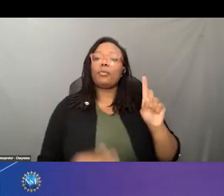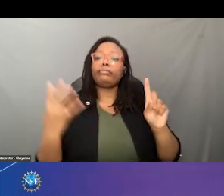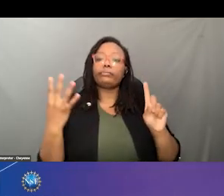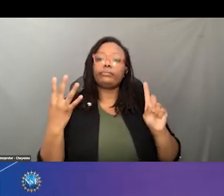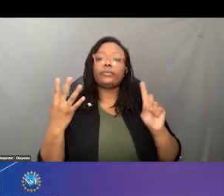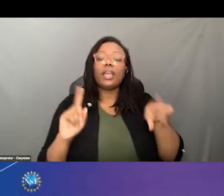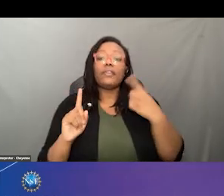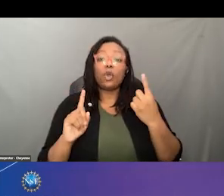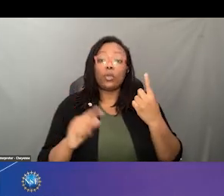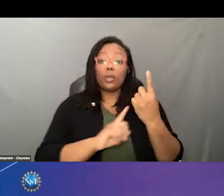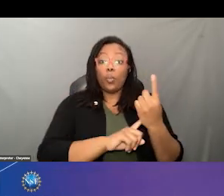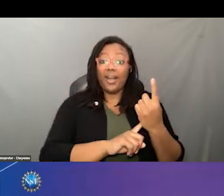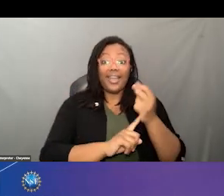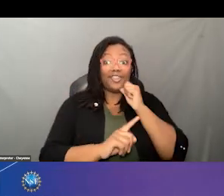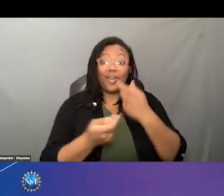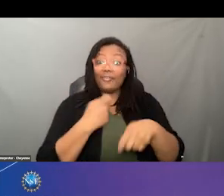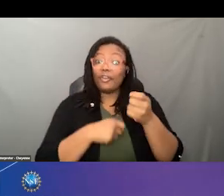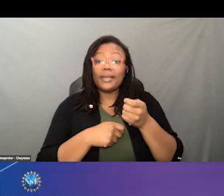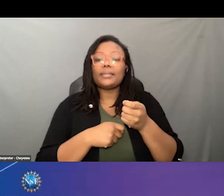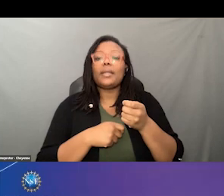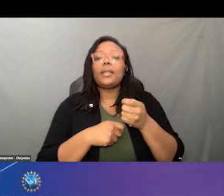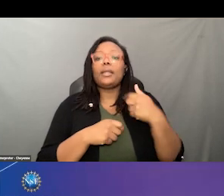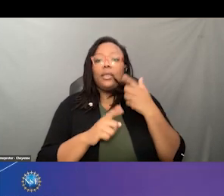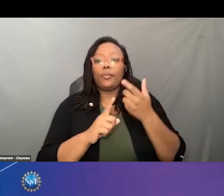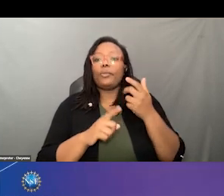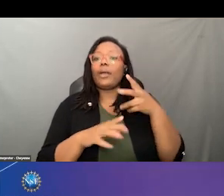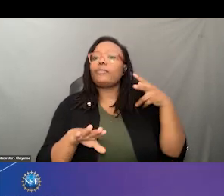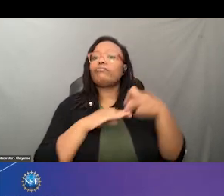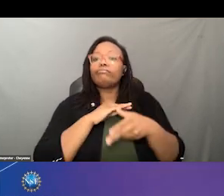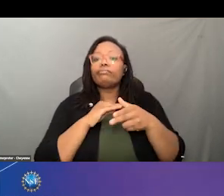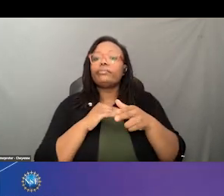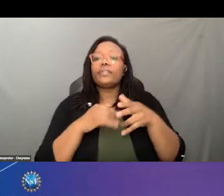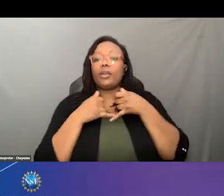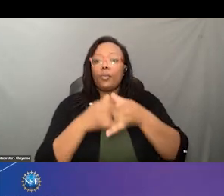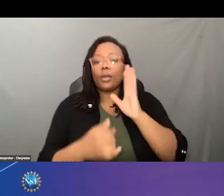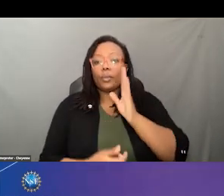If there's only a PI on the award and you don't have a replacement, then we'll have to terminate the award.